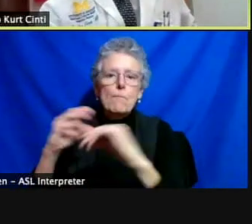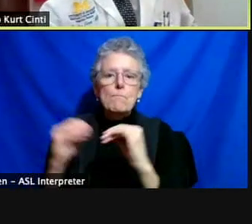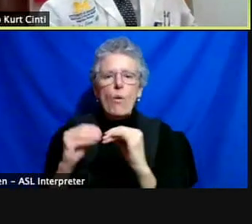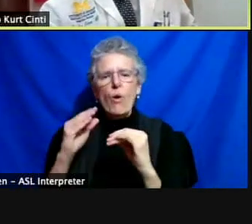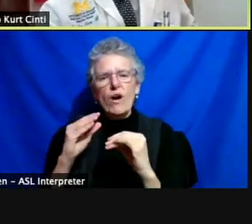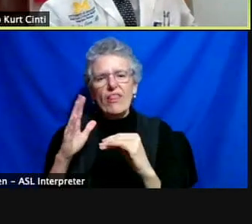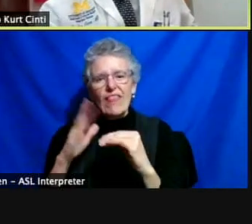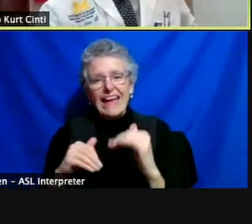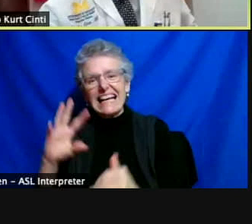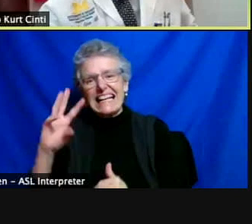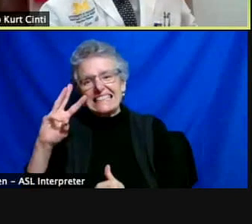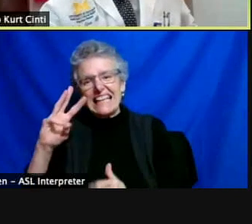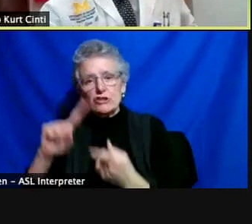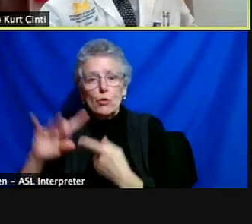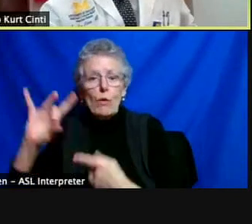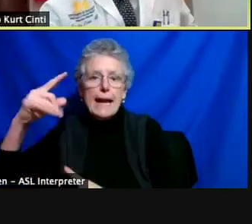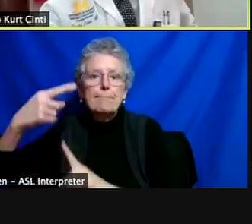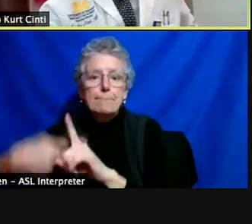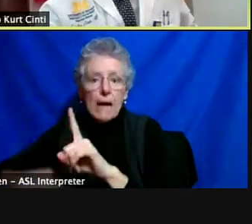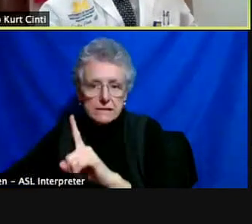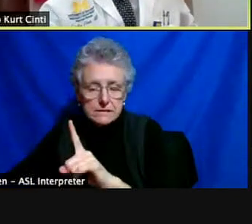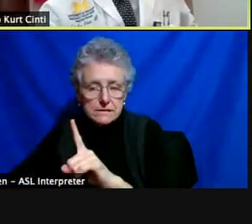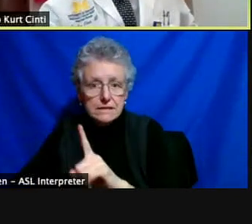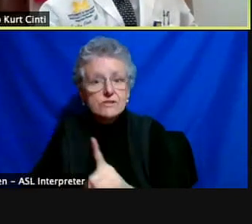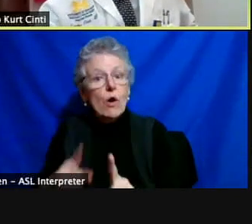So the answer to that is you don't have to, and you can get it.